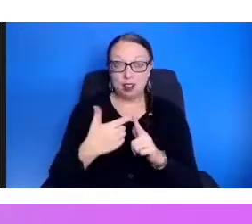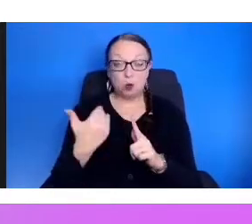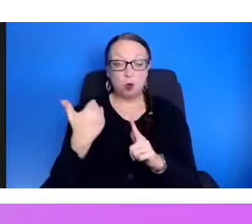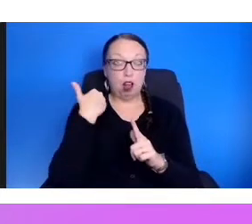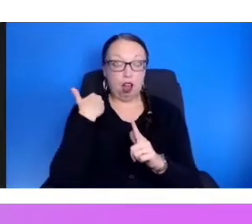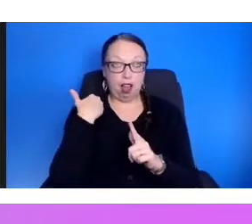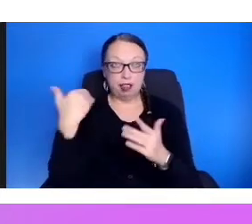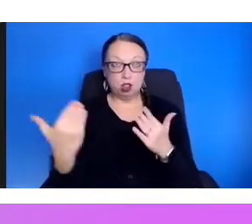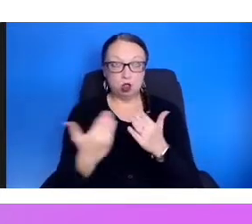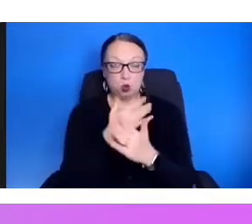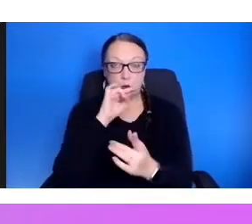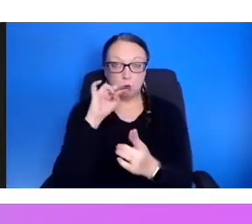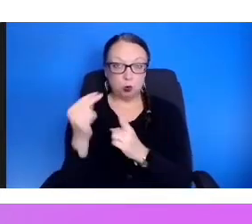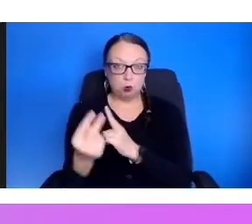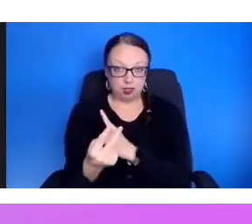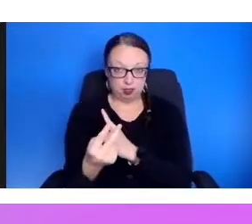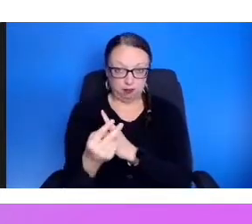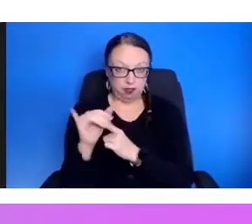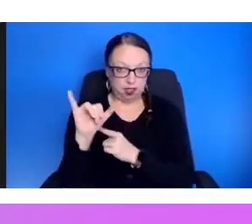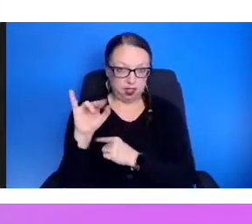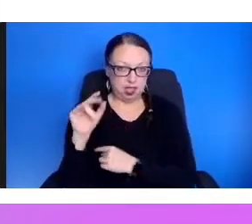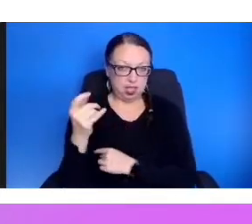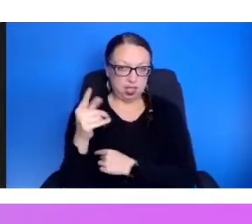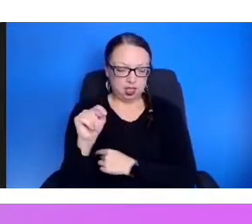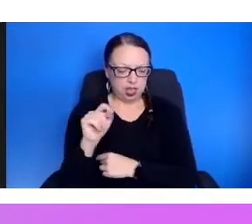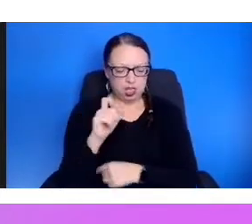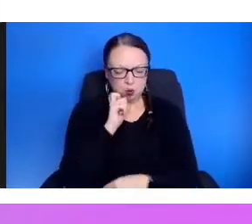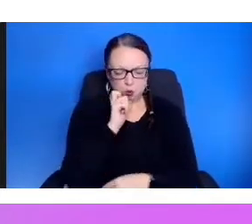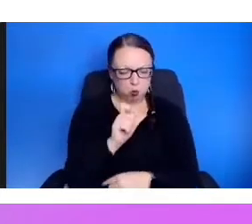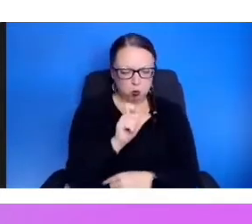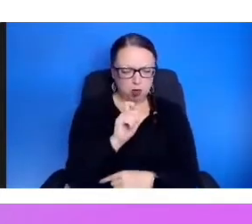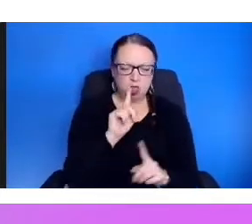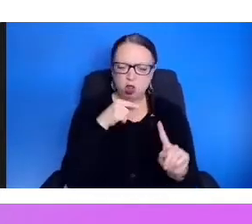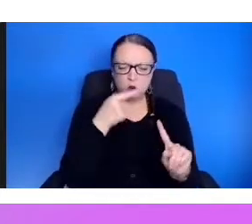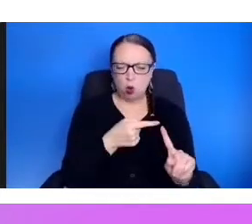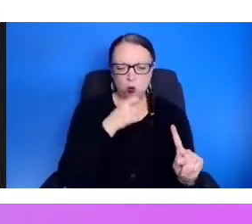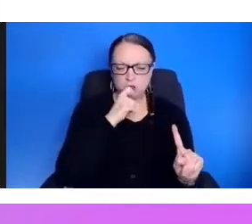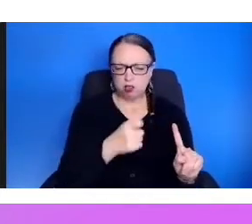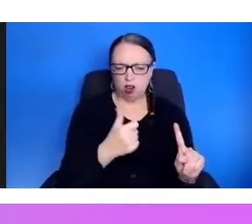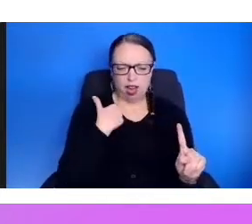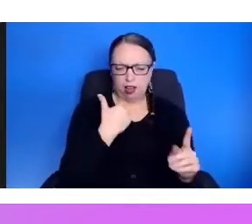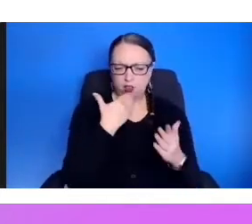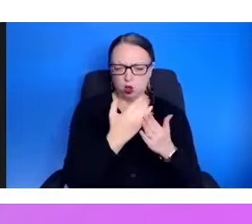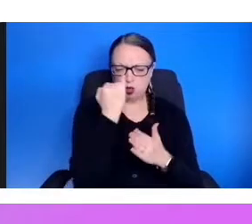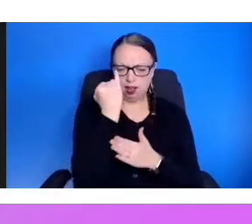It was that it was not about having good ideas, it was about building the system and the process,